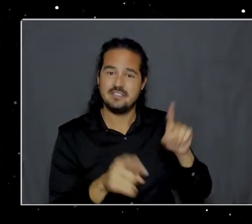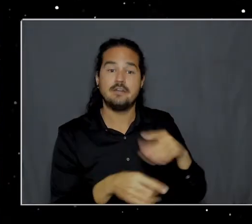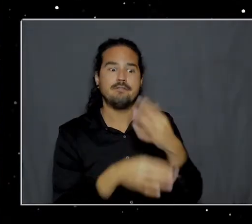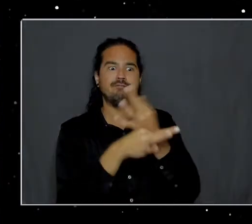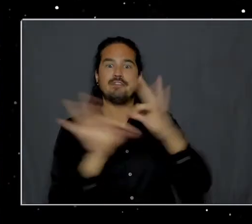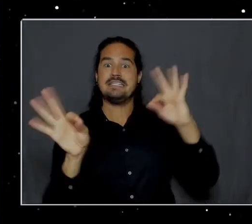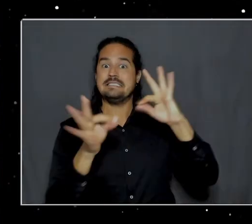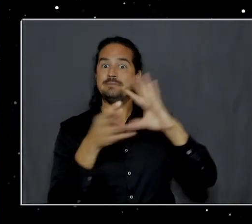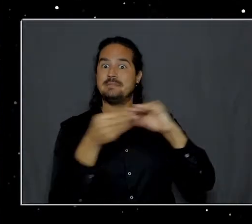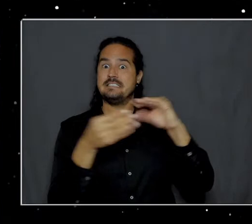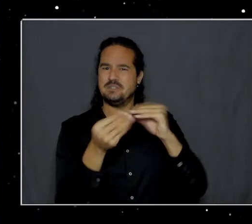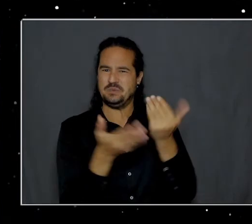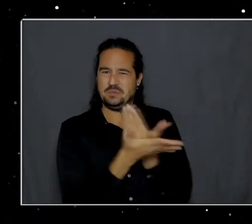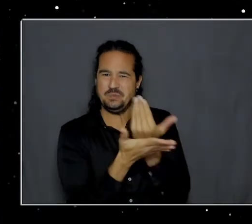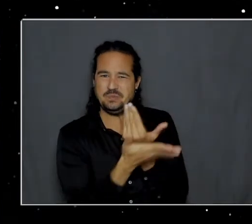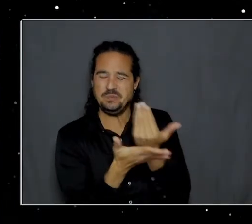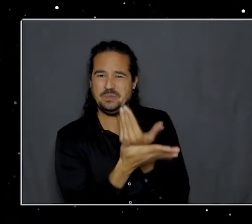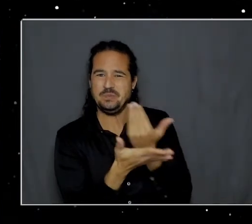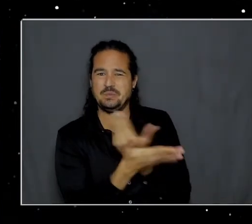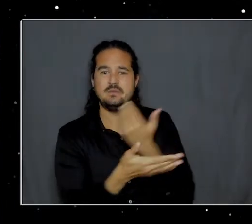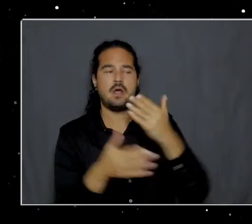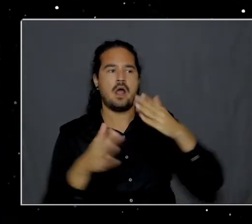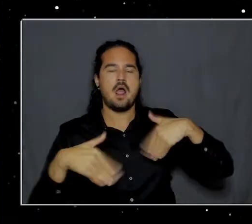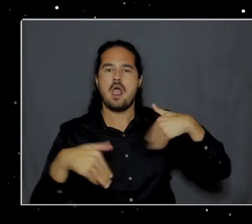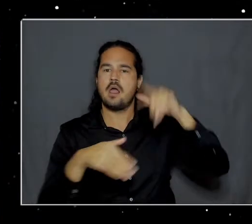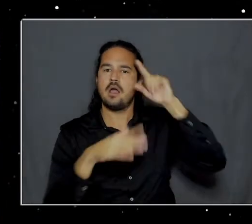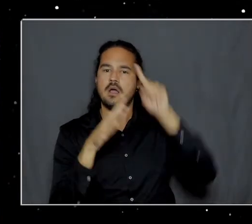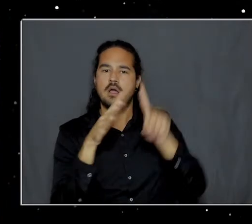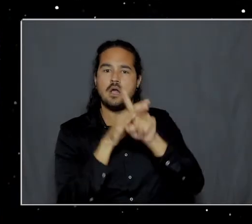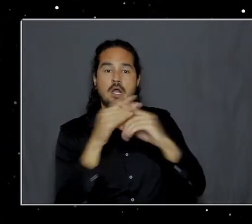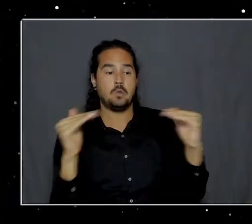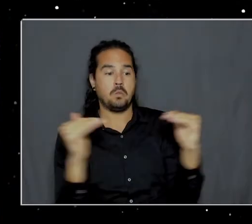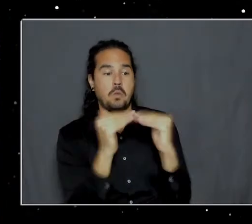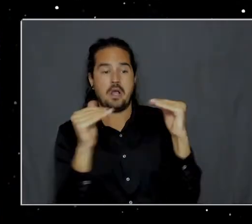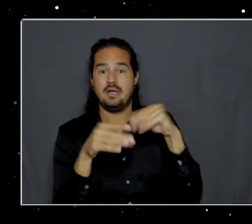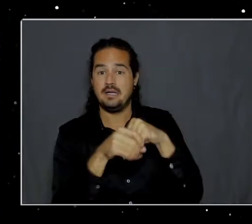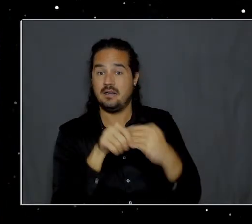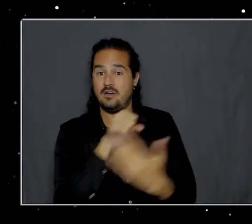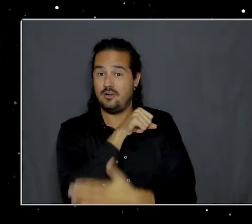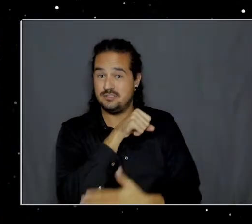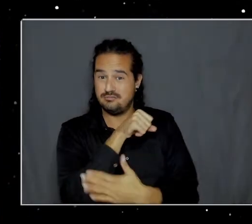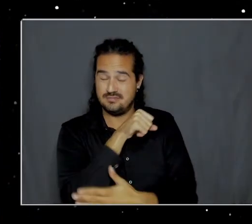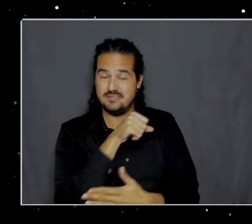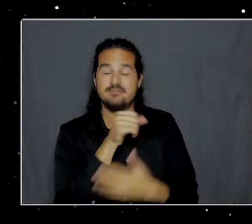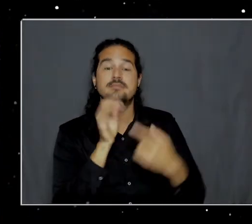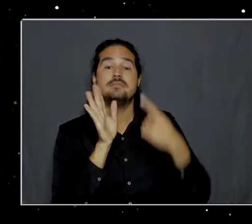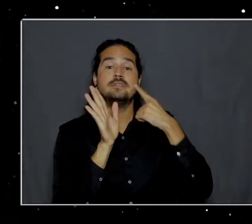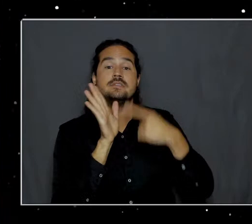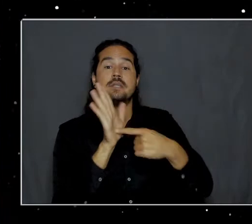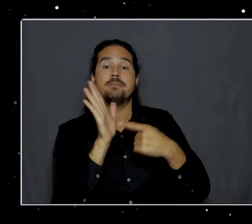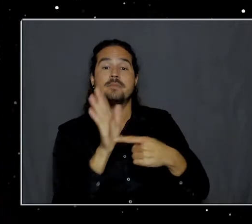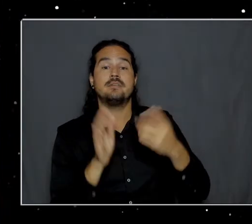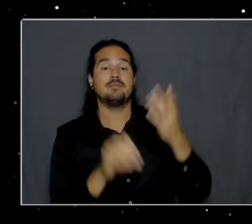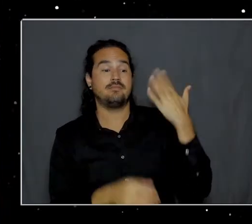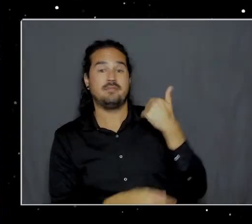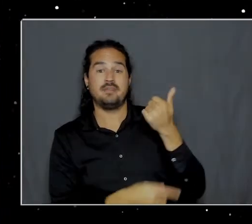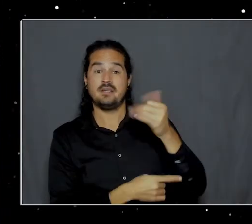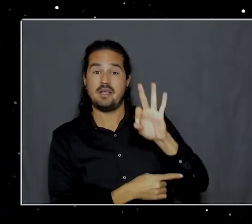WE WEREN'T THINKING ABOUT EQUALITY IN THE COUNTRY, JUSTICE BLACK IN THE 1930S, MADE THE